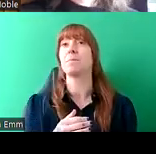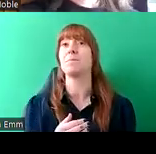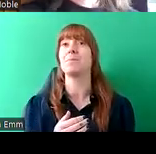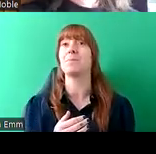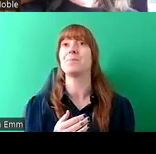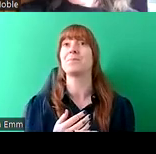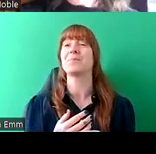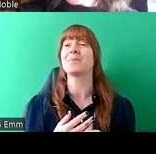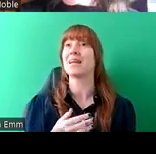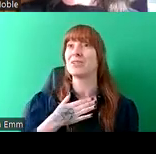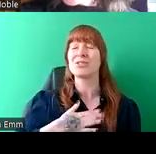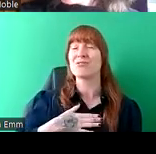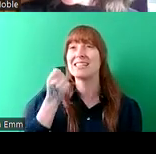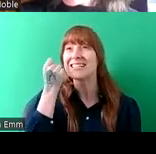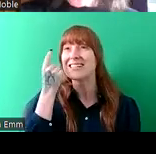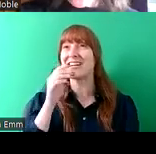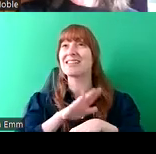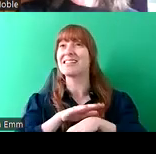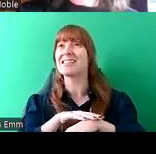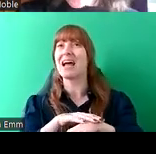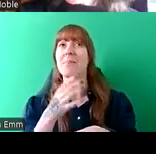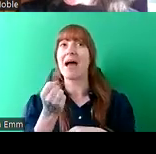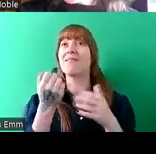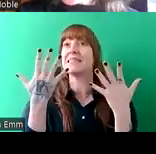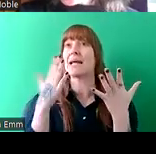realise it was so late. So, I think there's 10 minutes left for questions, so I will finish